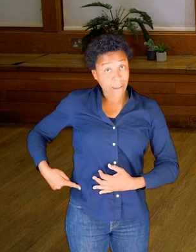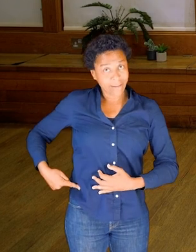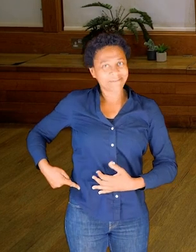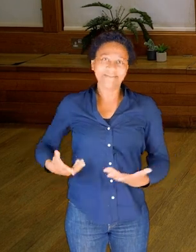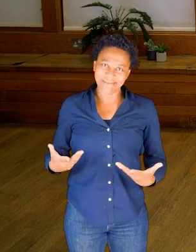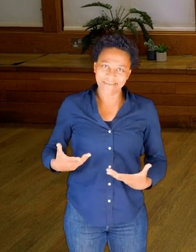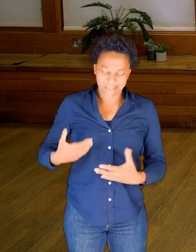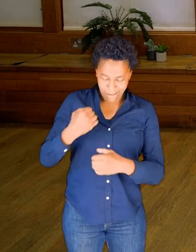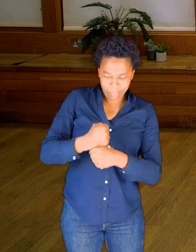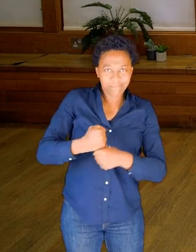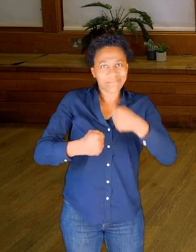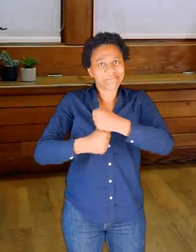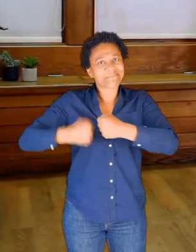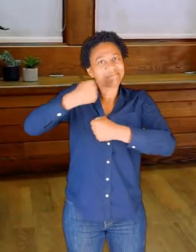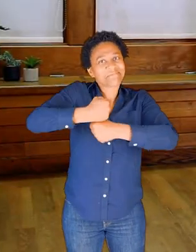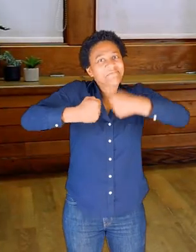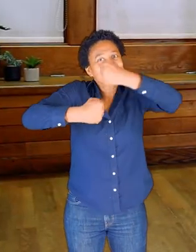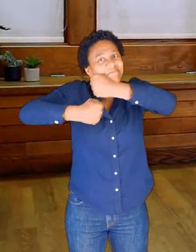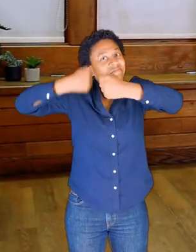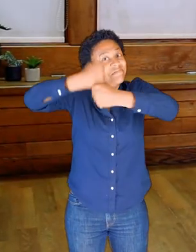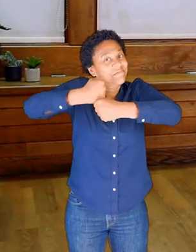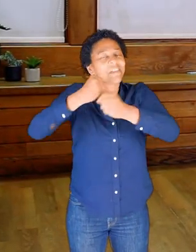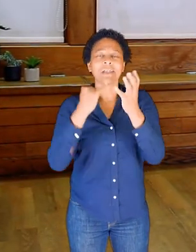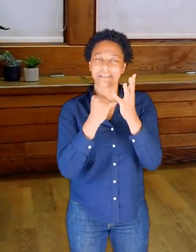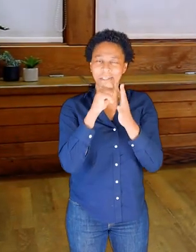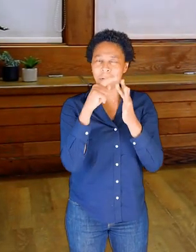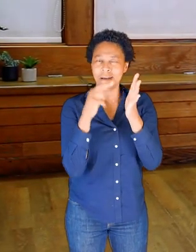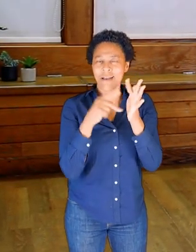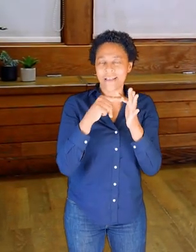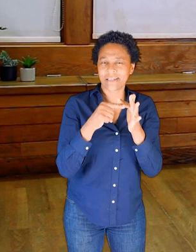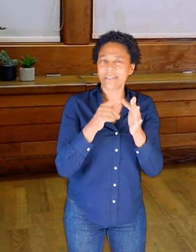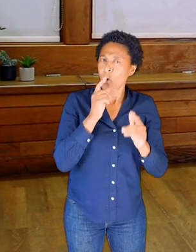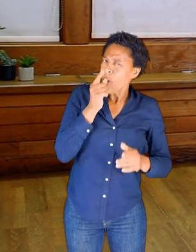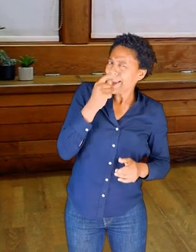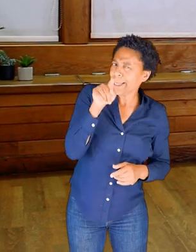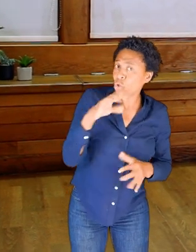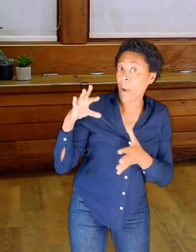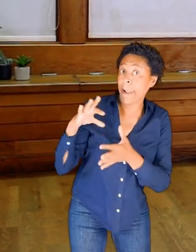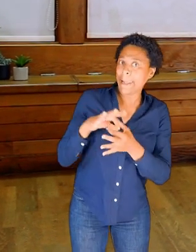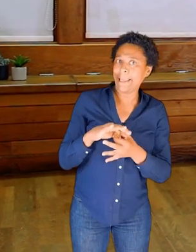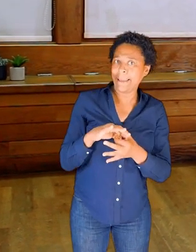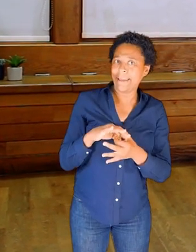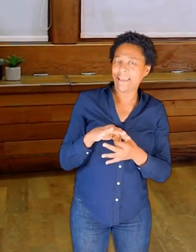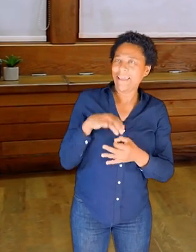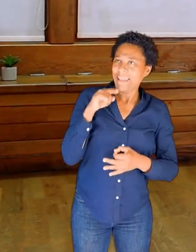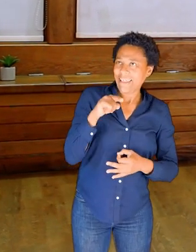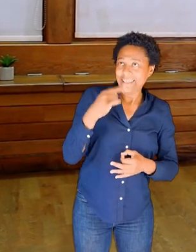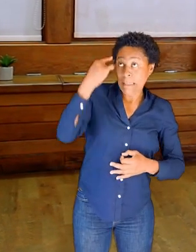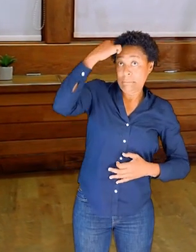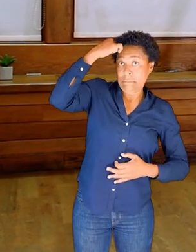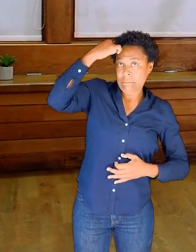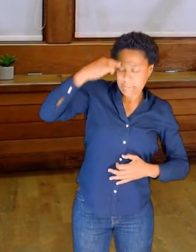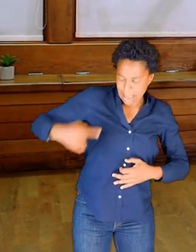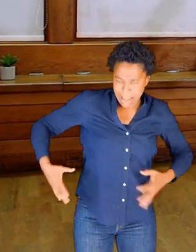So can you connect the dome and the pelvis through the thick spine?